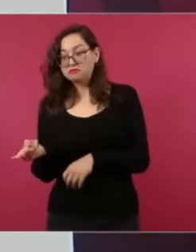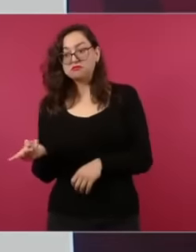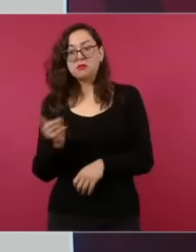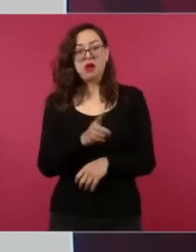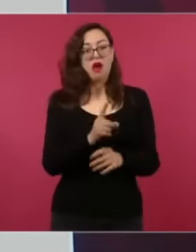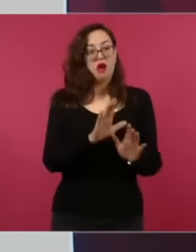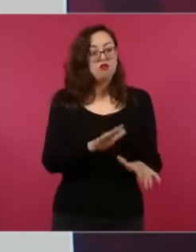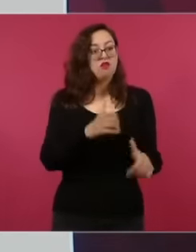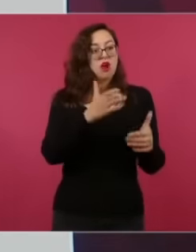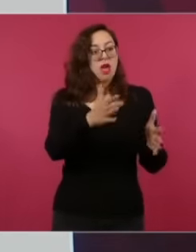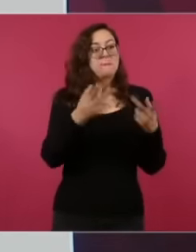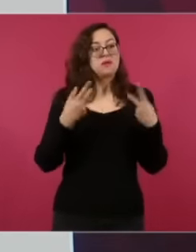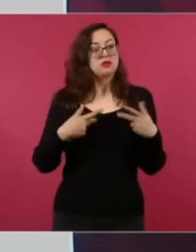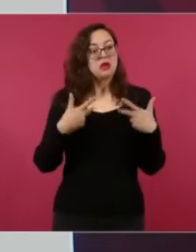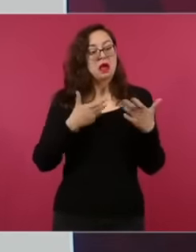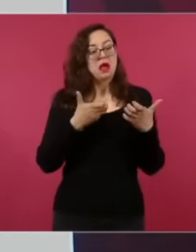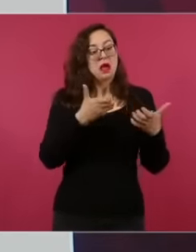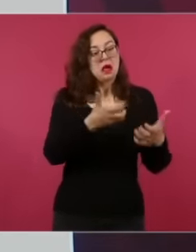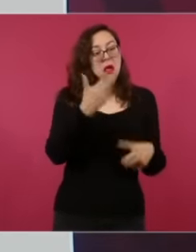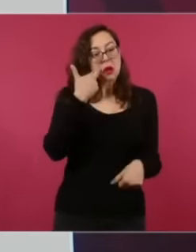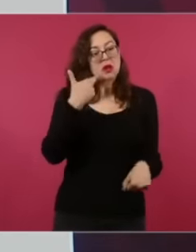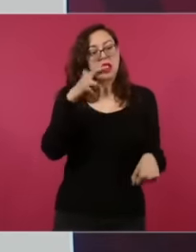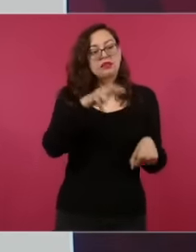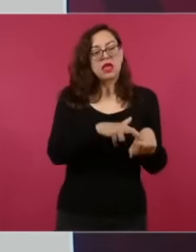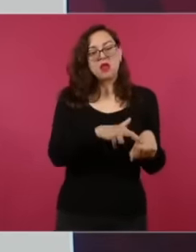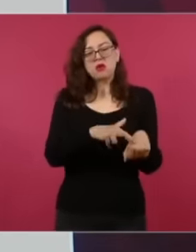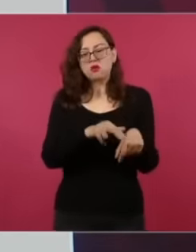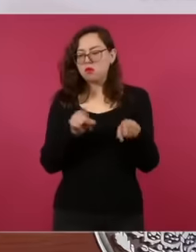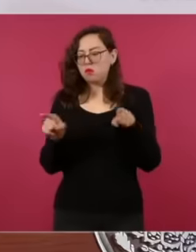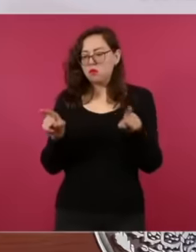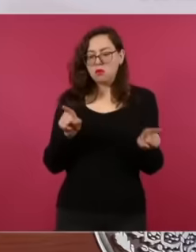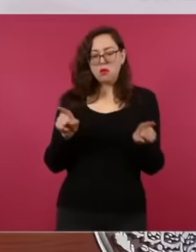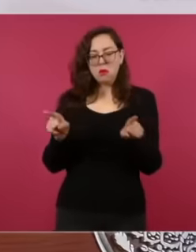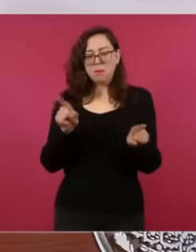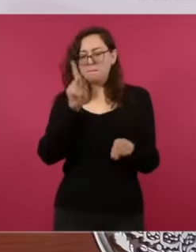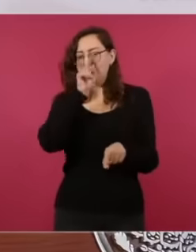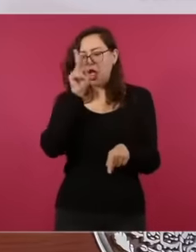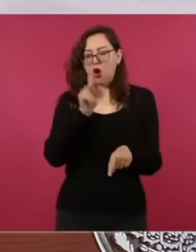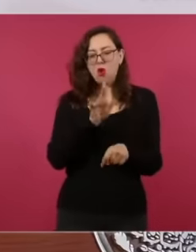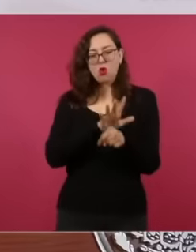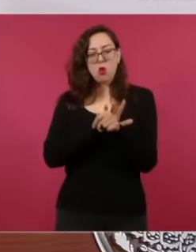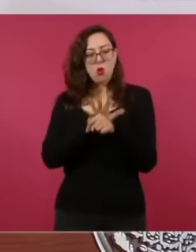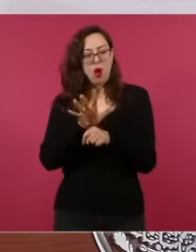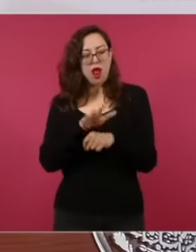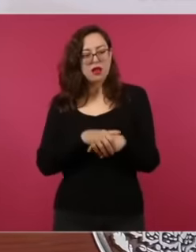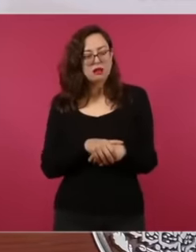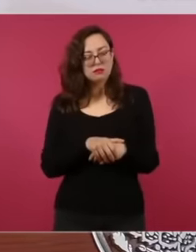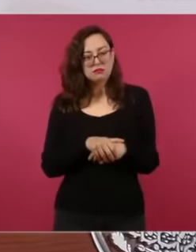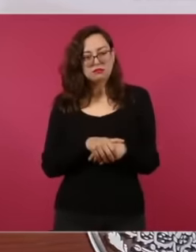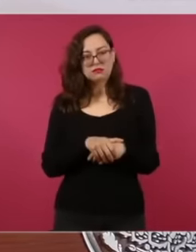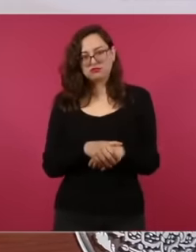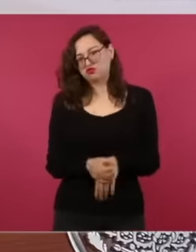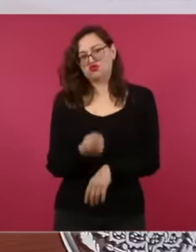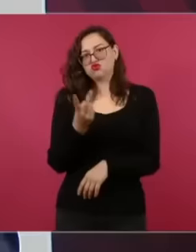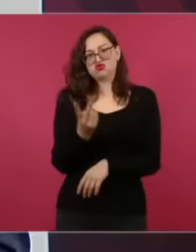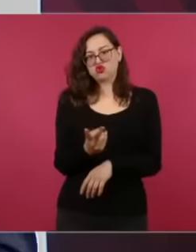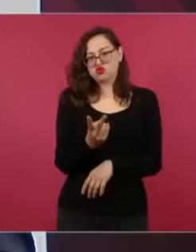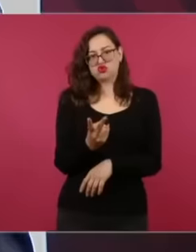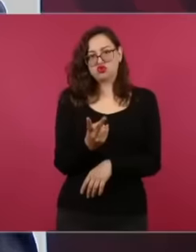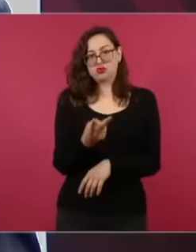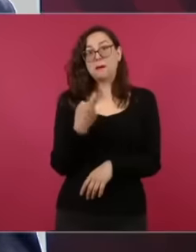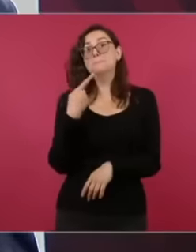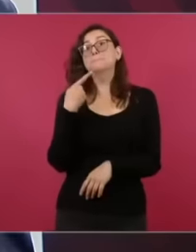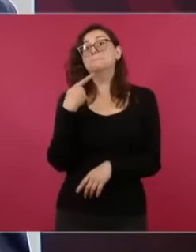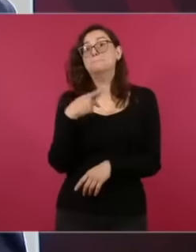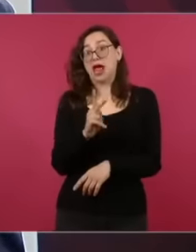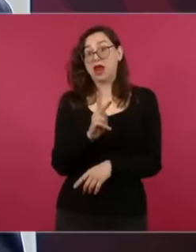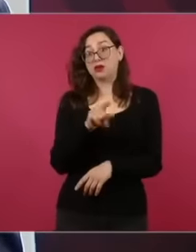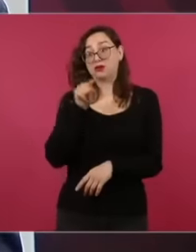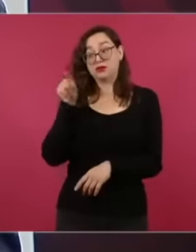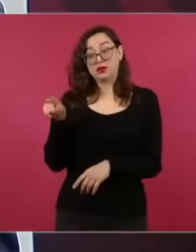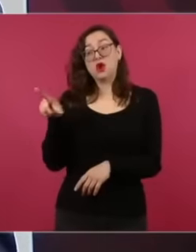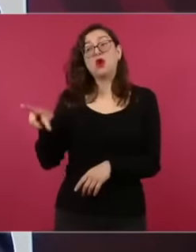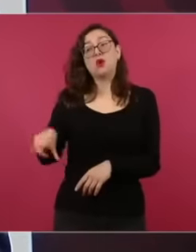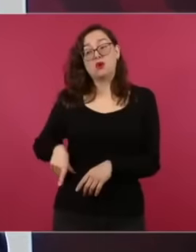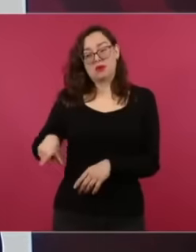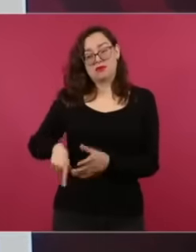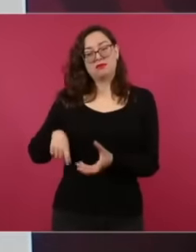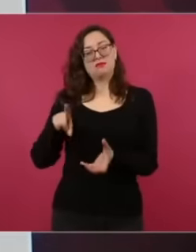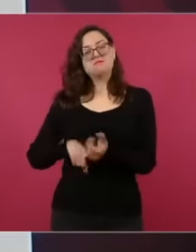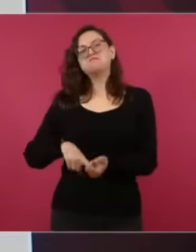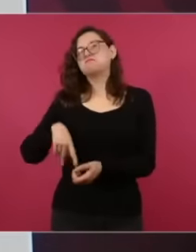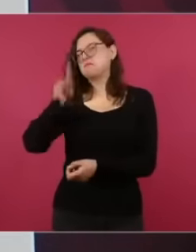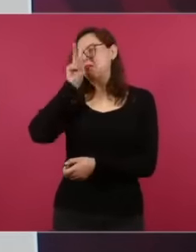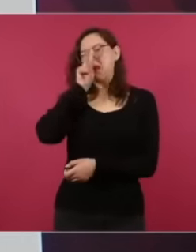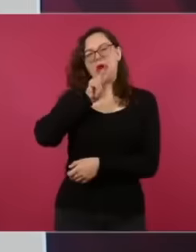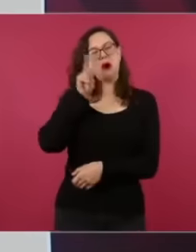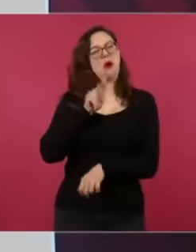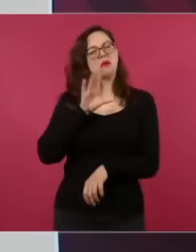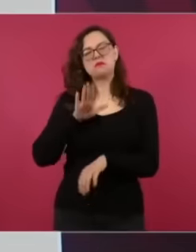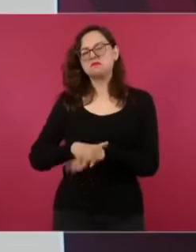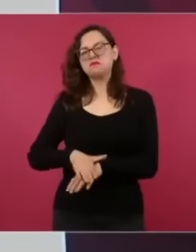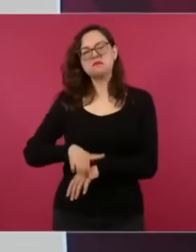both are corrupt But there are levels because the